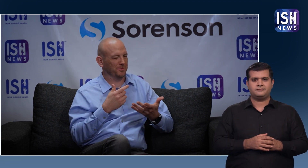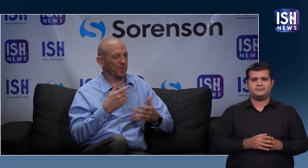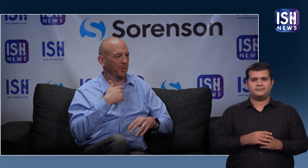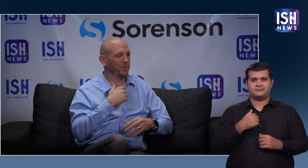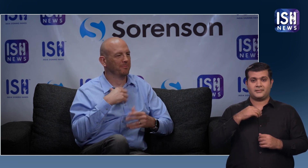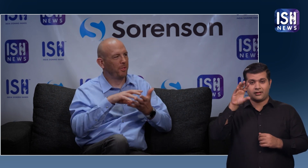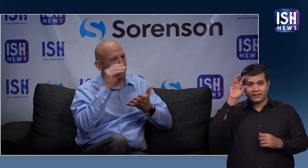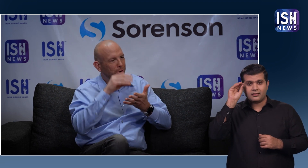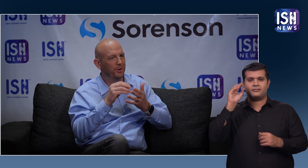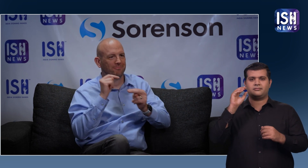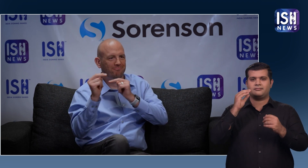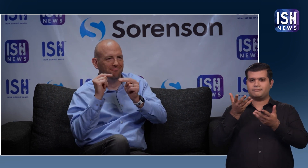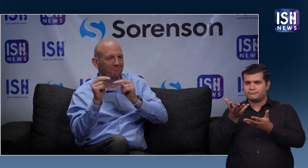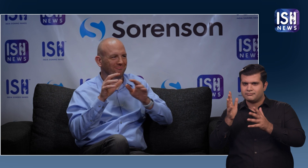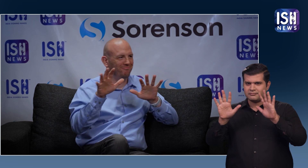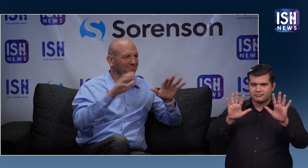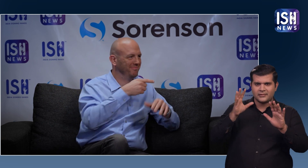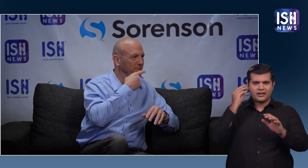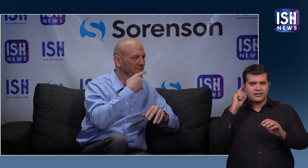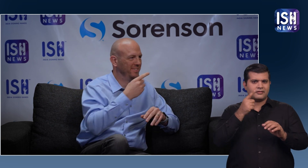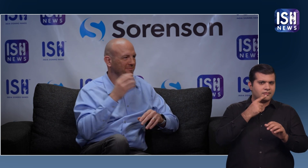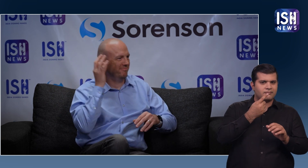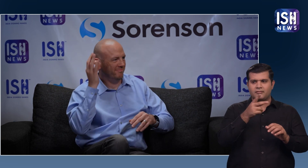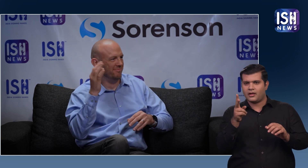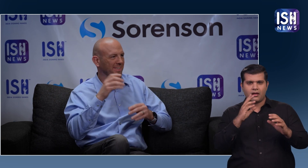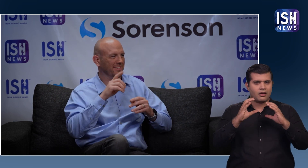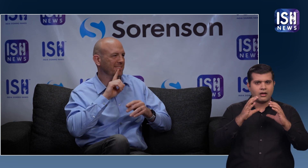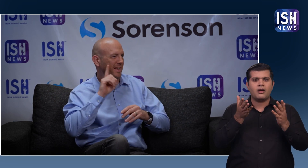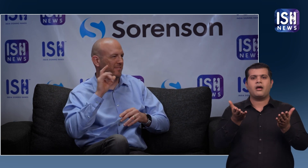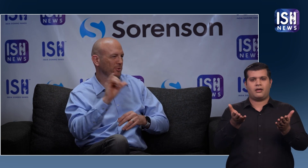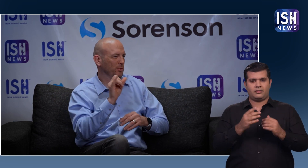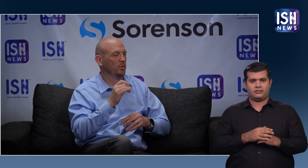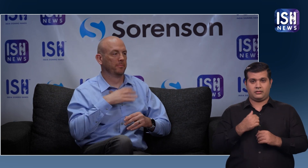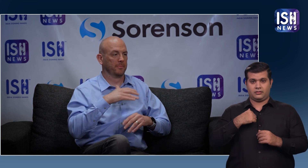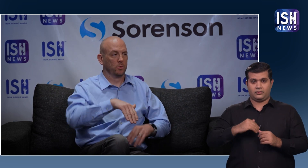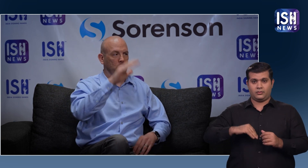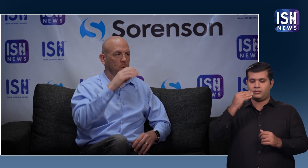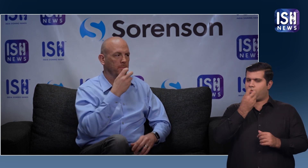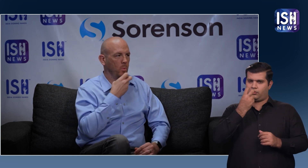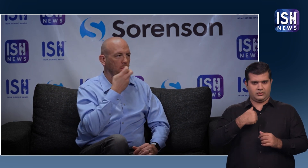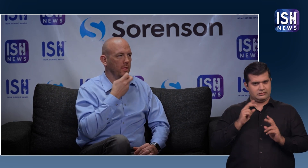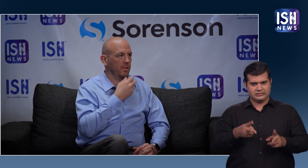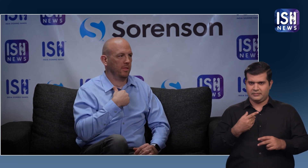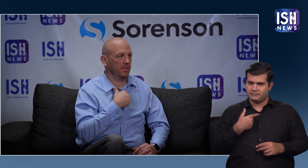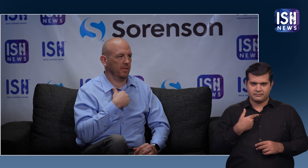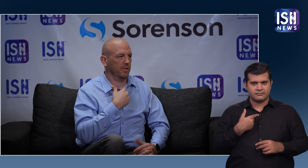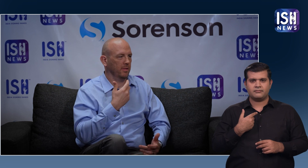I learned to communicate with the Hearing as well as Deaf. I grew up practising oralism.